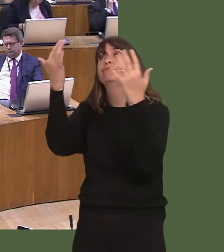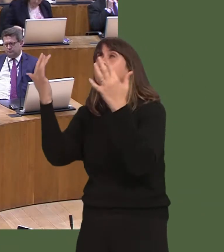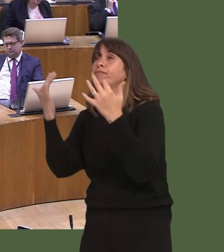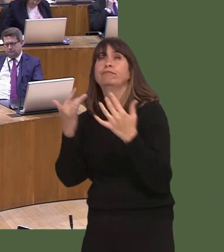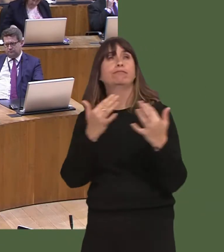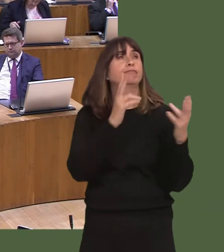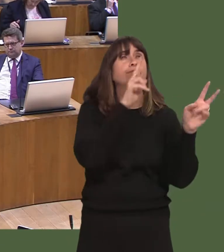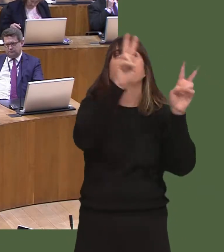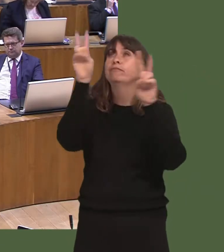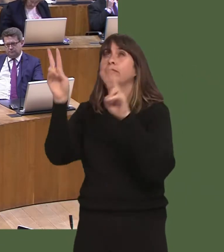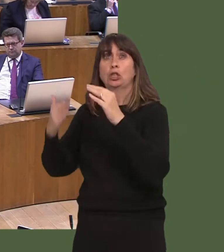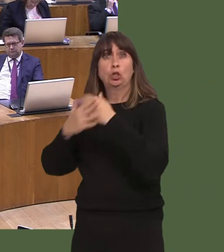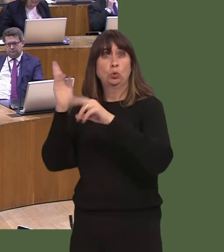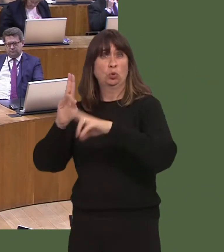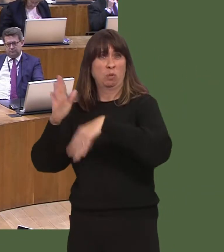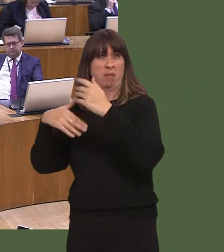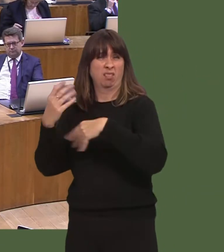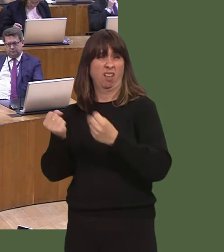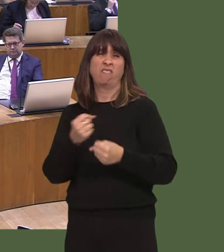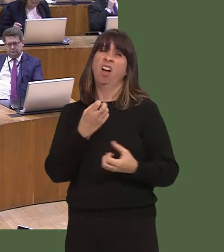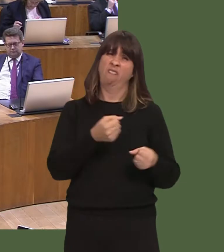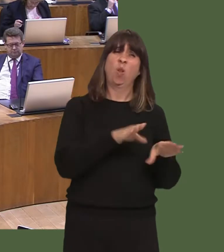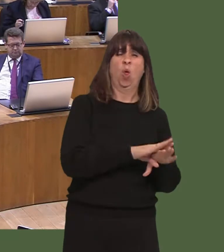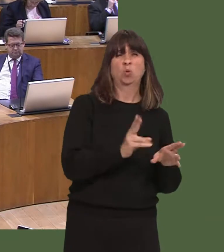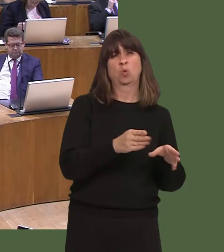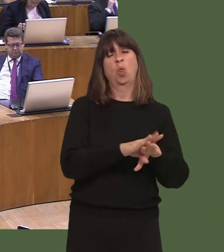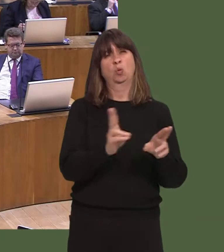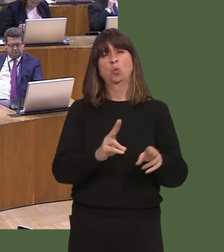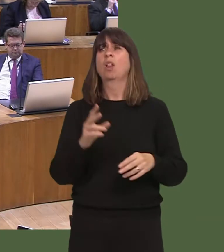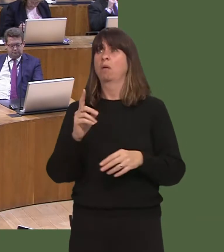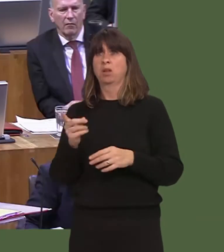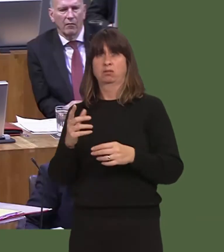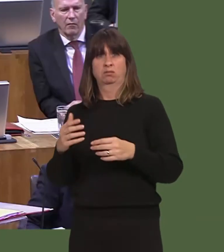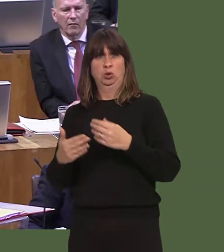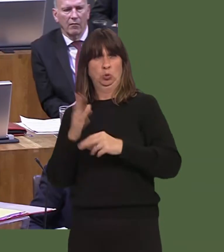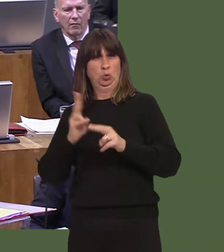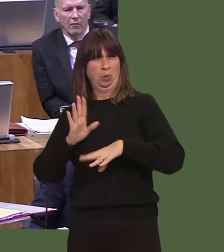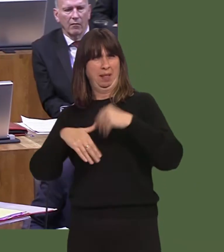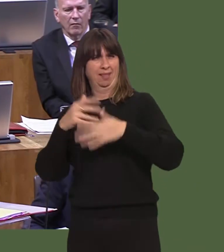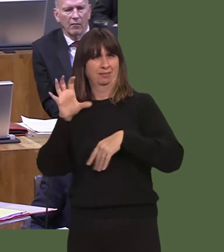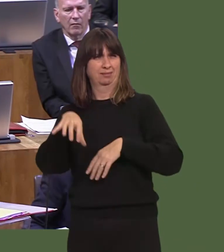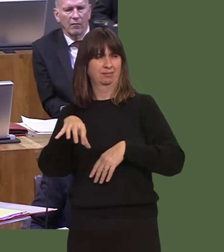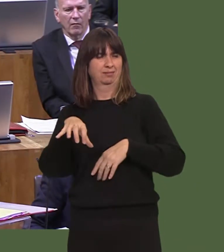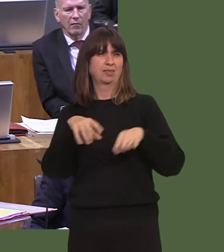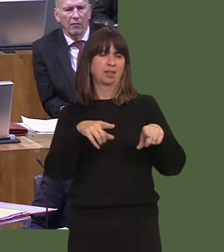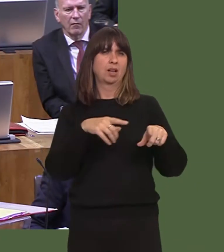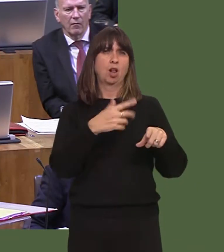schools that have been builtóprimary schools, comprehensive schoolsóand they have replaced, yesóperhaps one school's been built to replace another three.